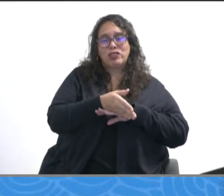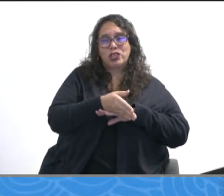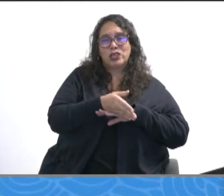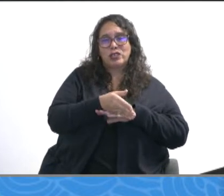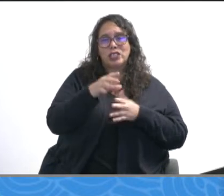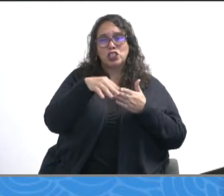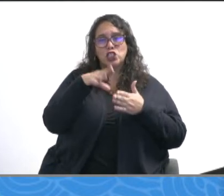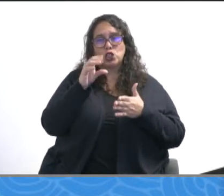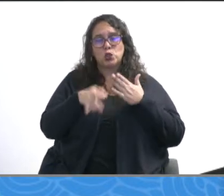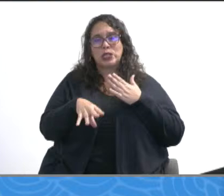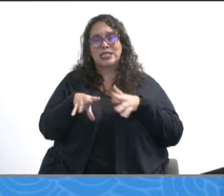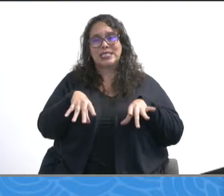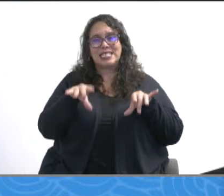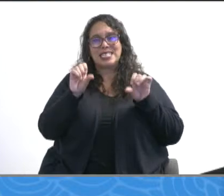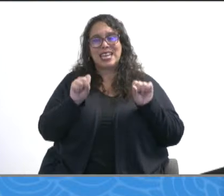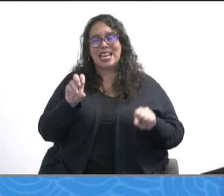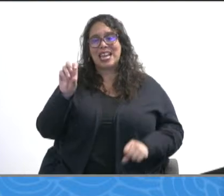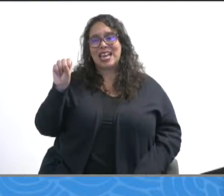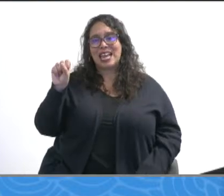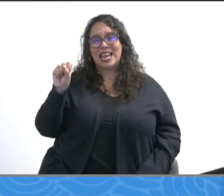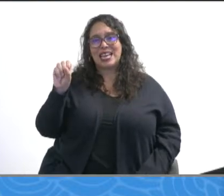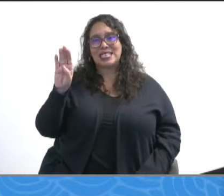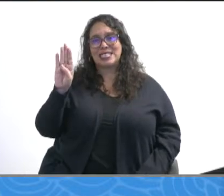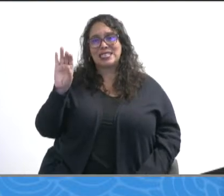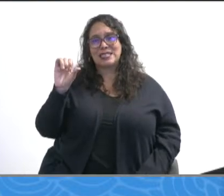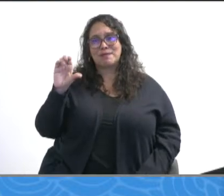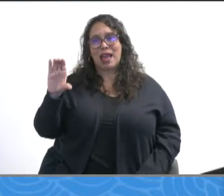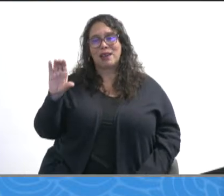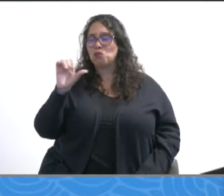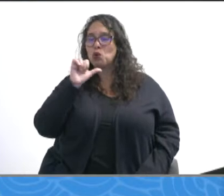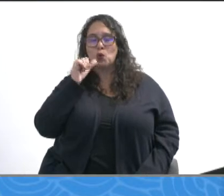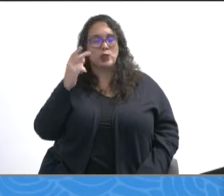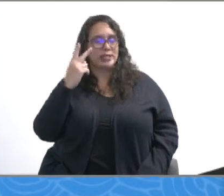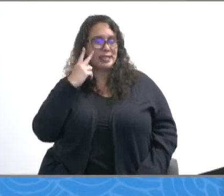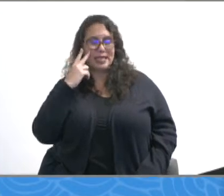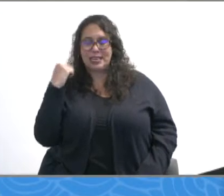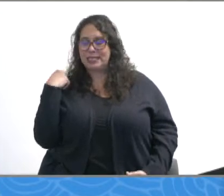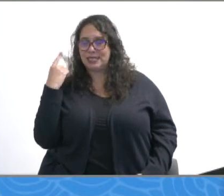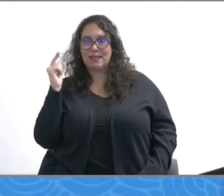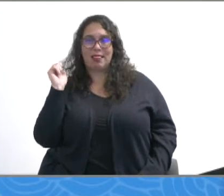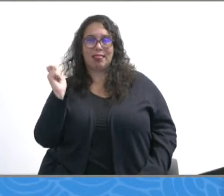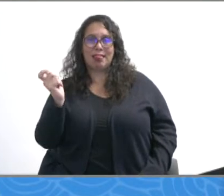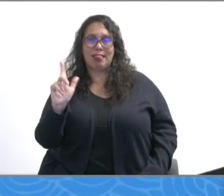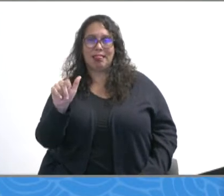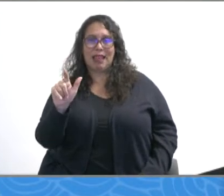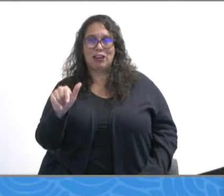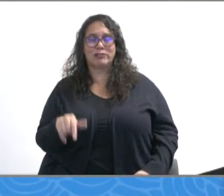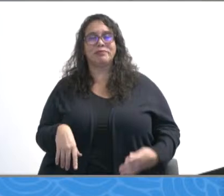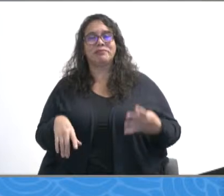So we won't have that until later on. Moving on to goal number four,